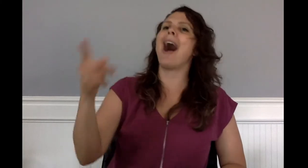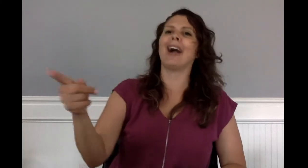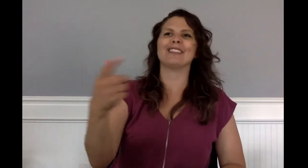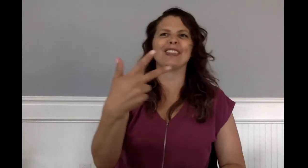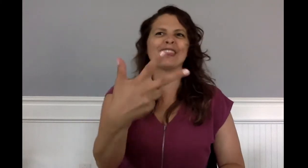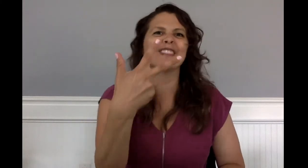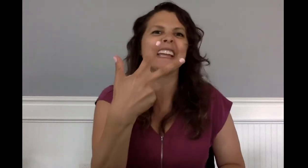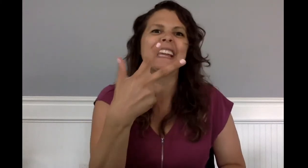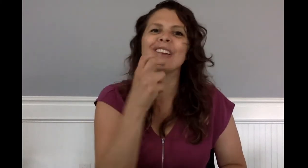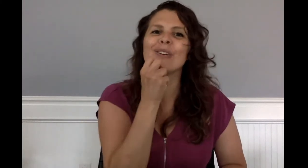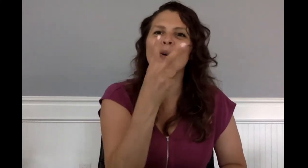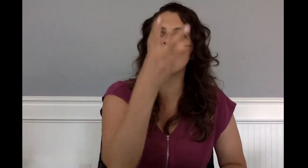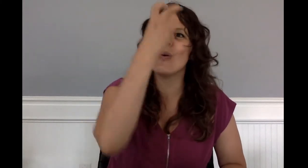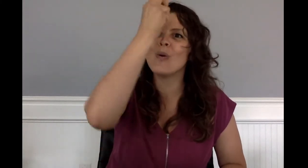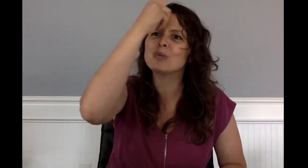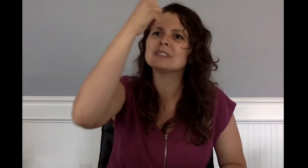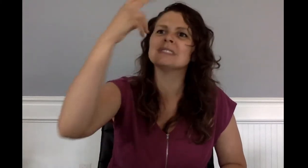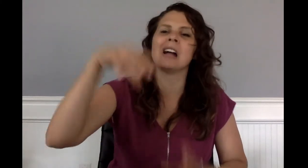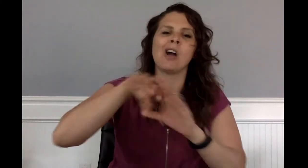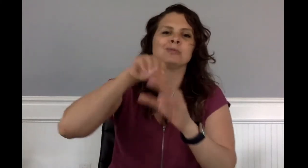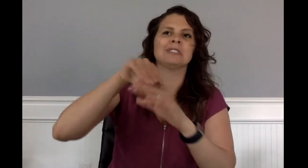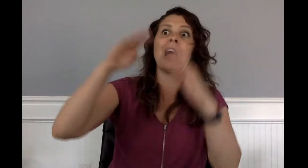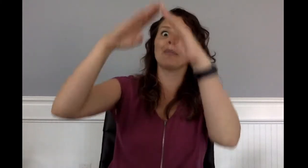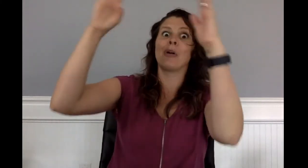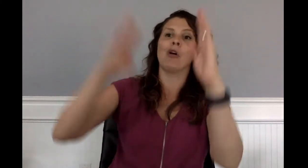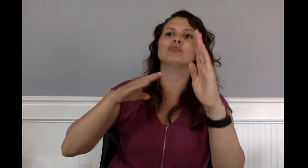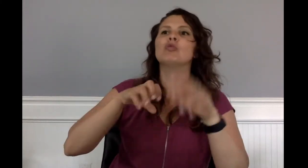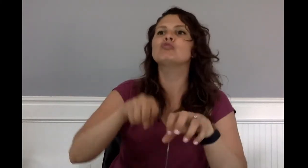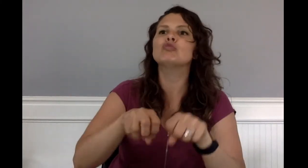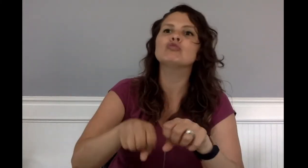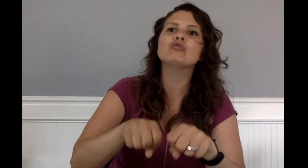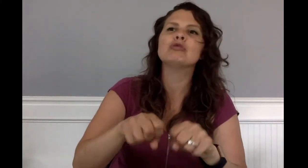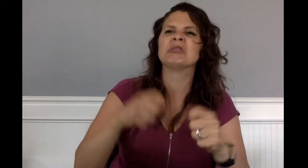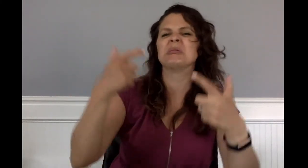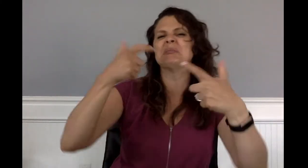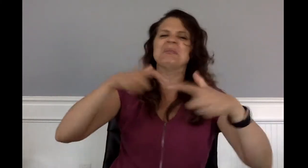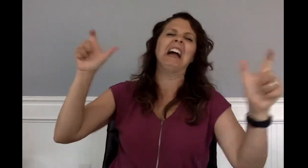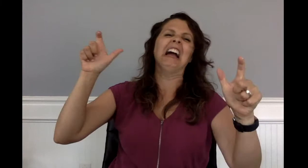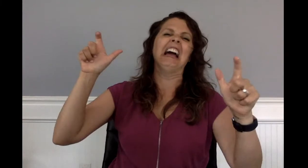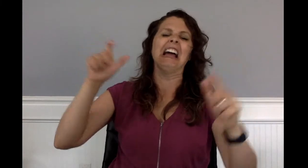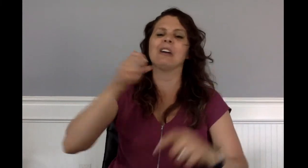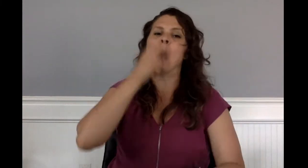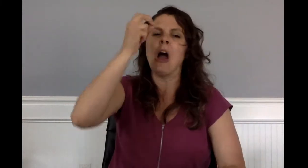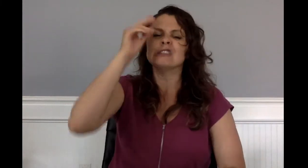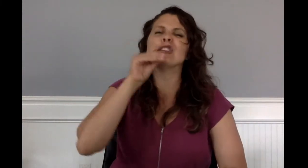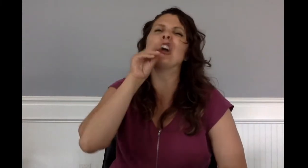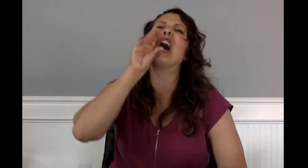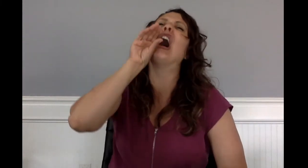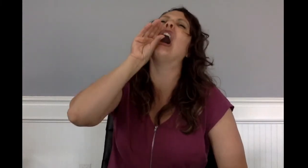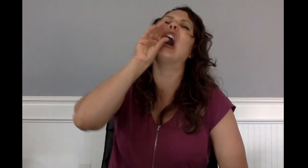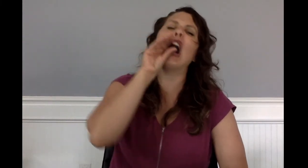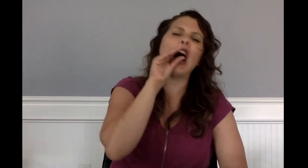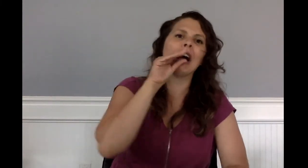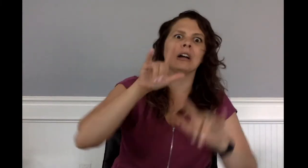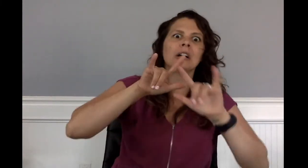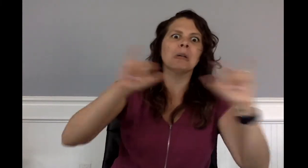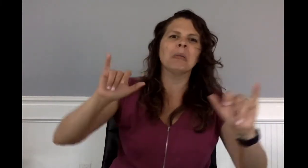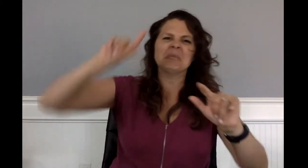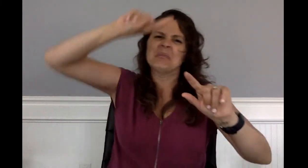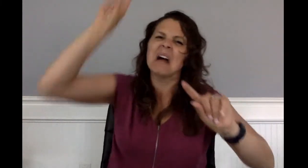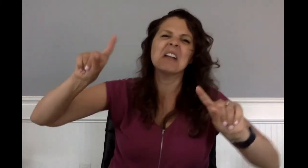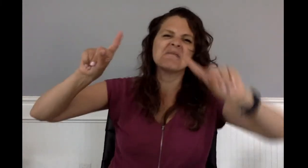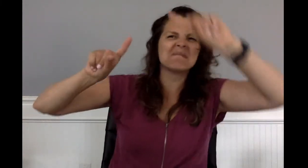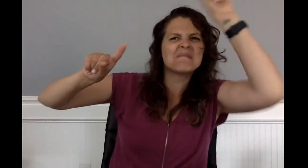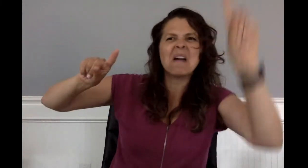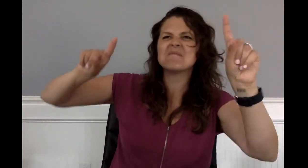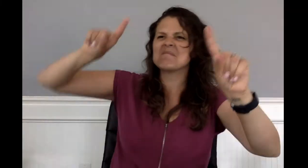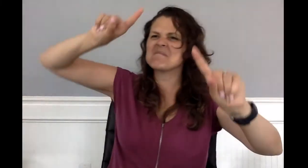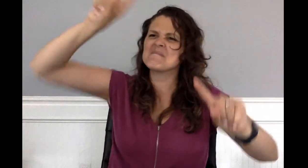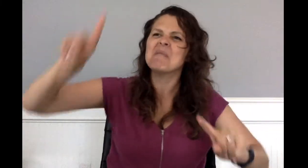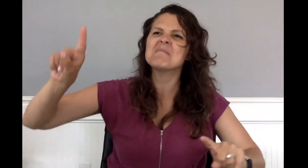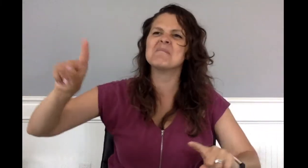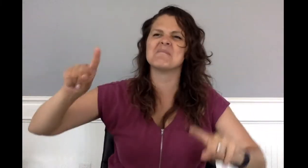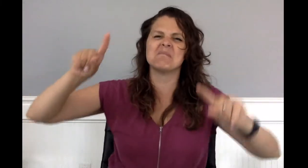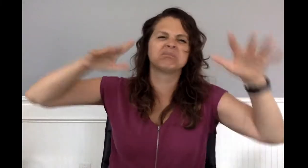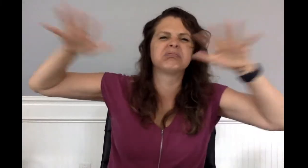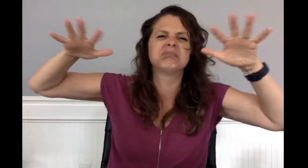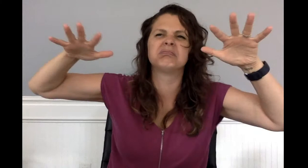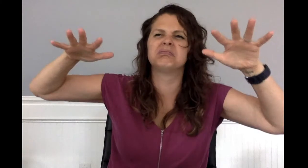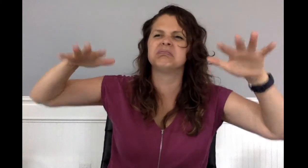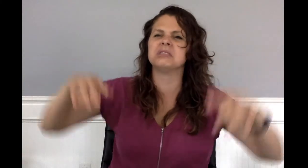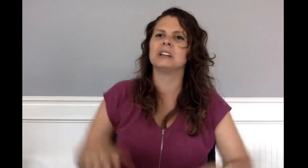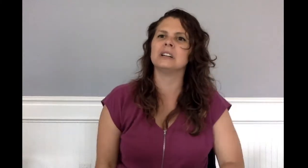Three goats grazed outside the barn. The largest one bleated as more thunder rumbled.